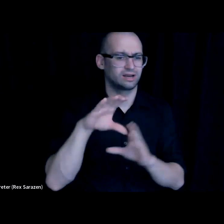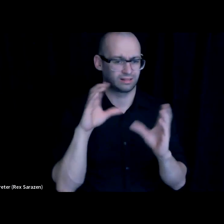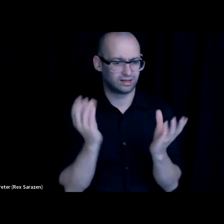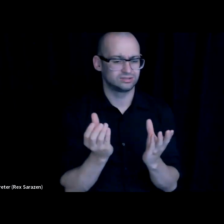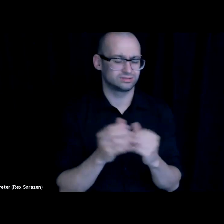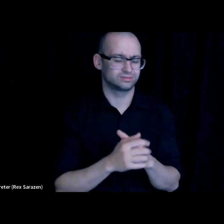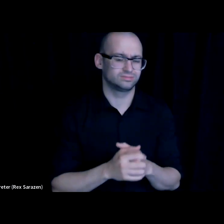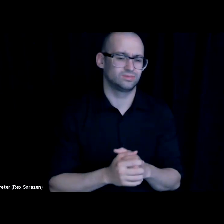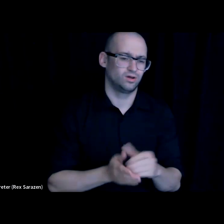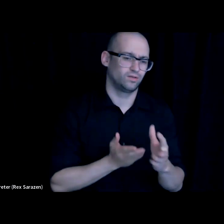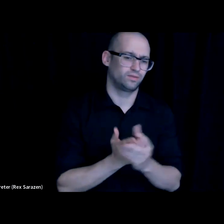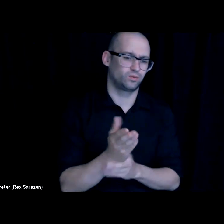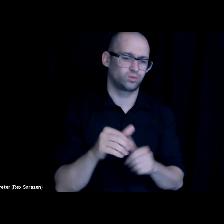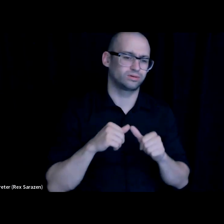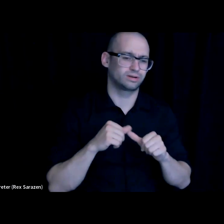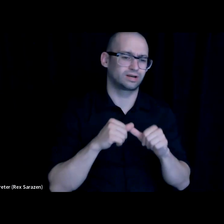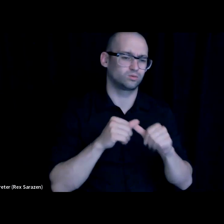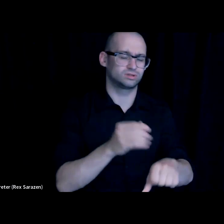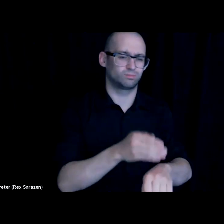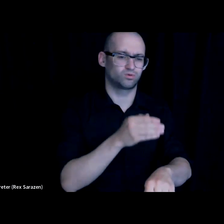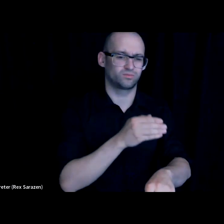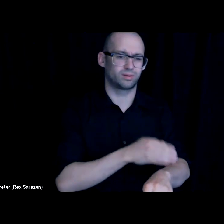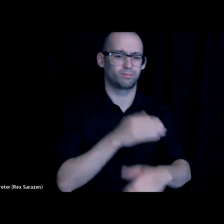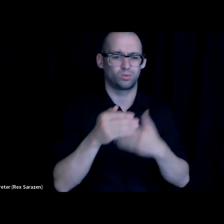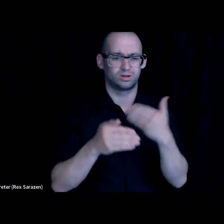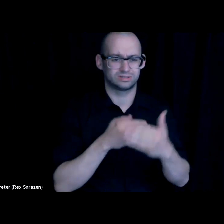So through the continuous pro improvement process, we actually conduct a student intake